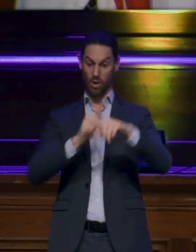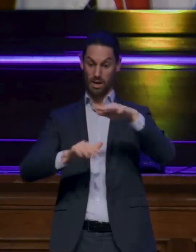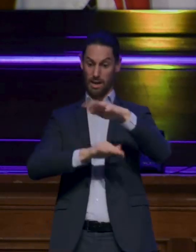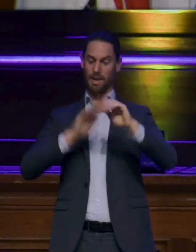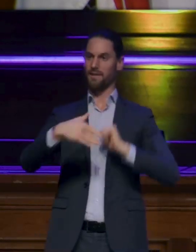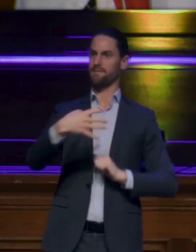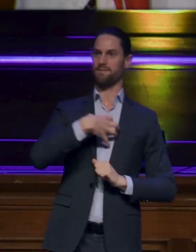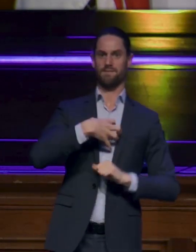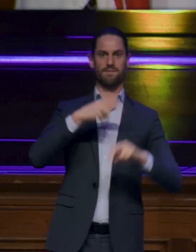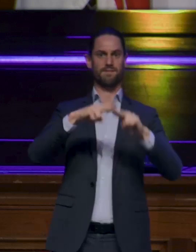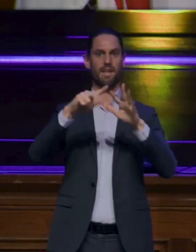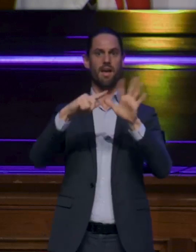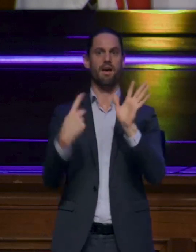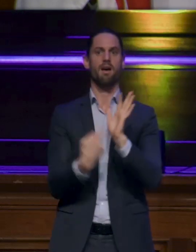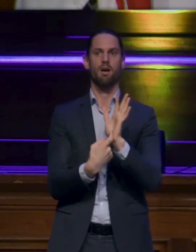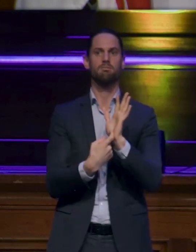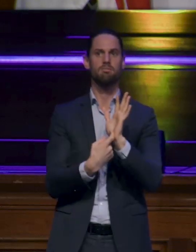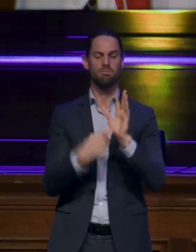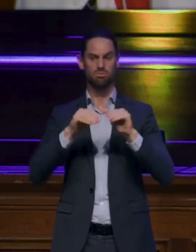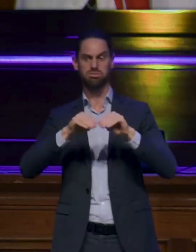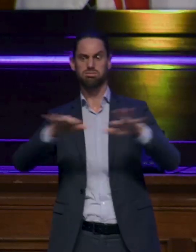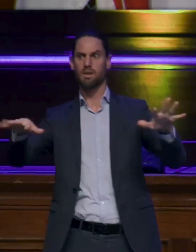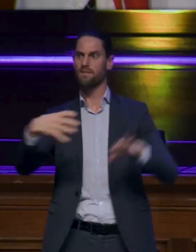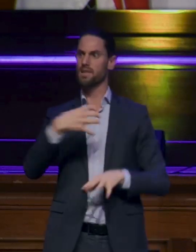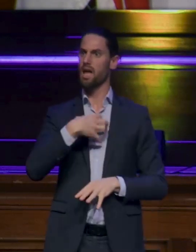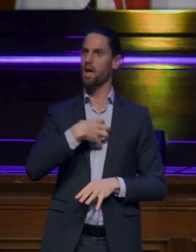the level of security of their perhaps feel perhaps somewhat nostalgic Lee they